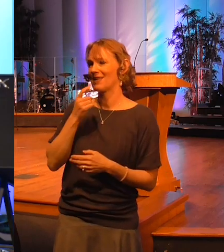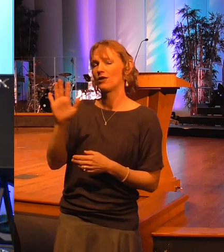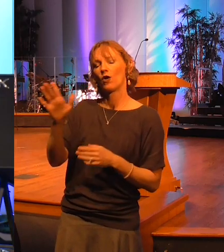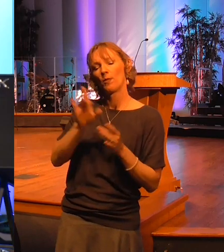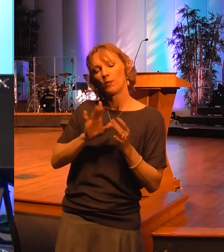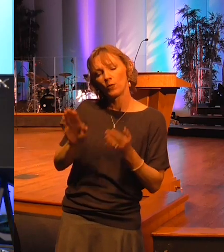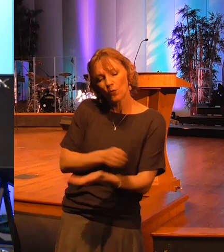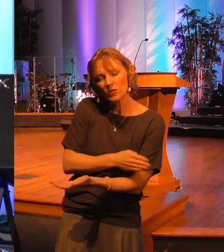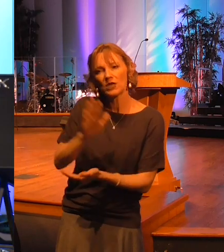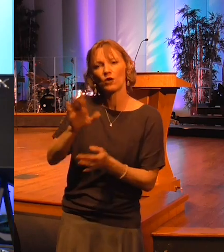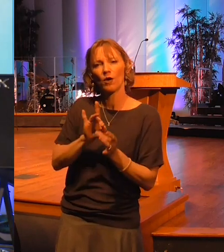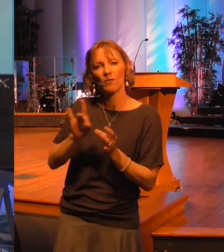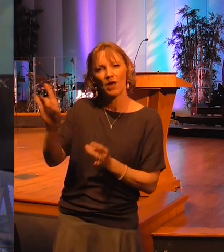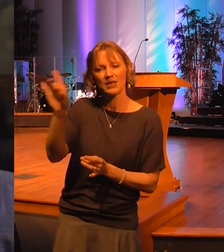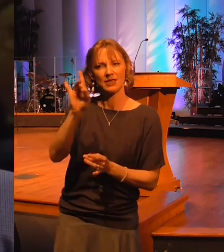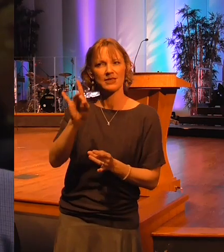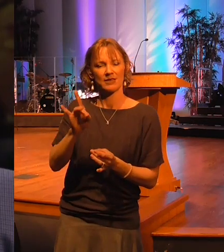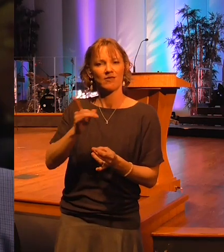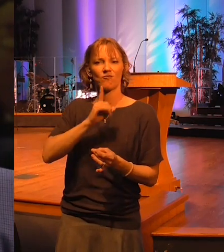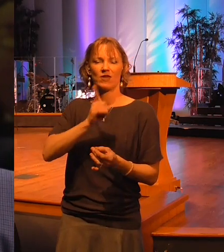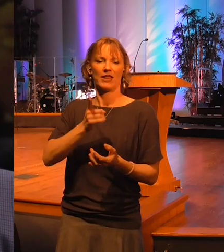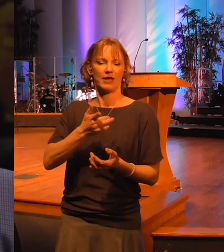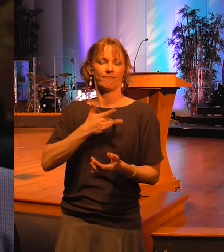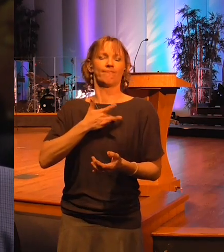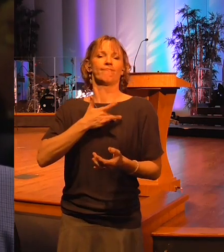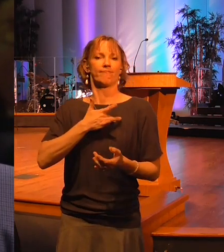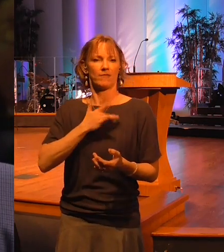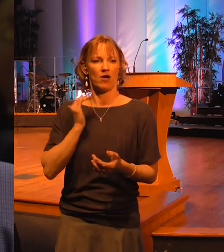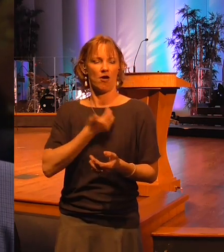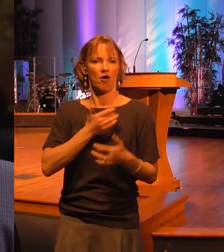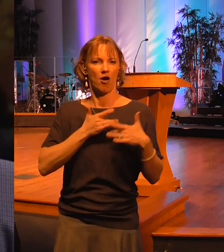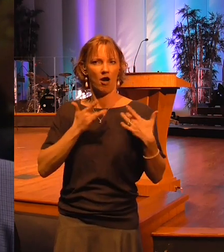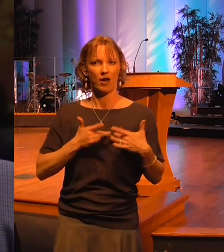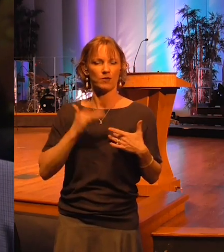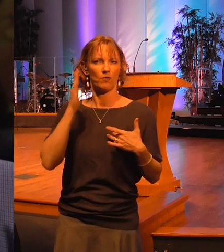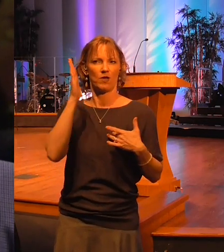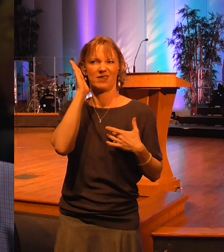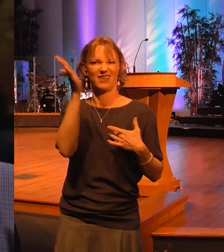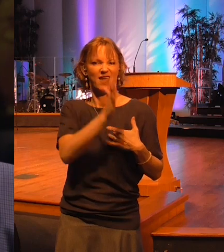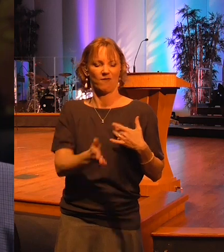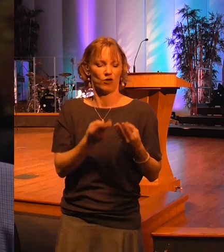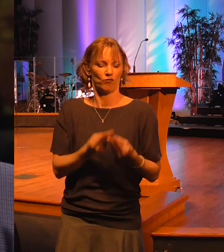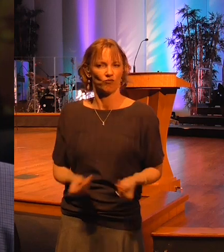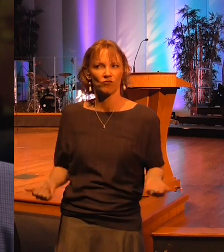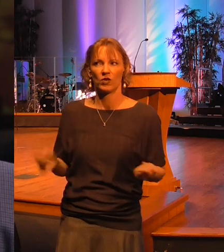uh leave a stamp on our hearts that will never u perish it's been such a gift your yes to sharing